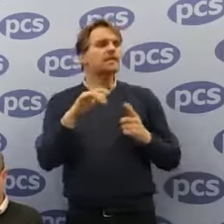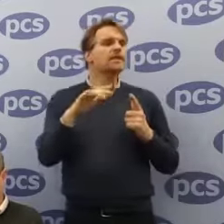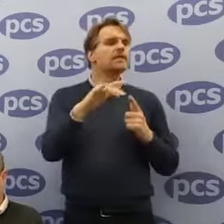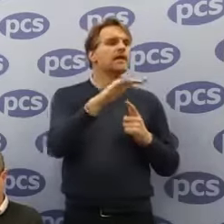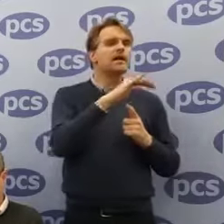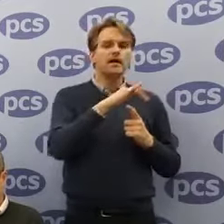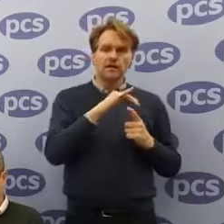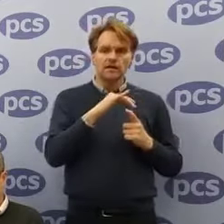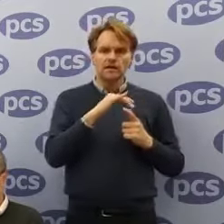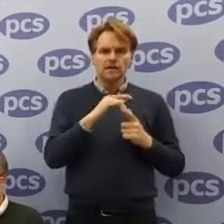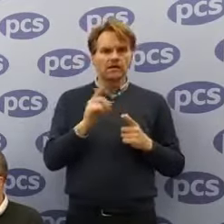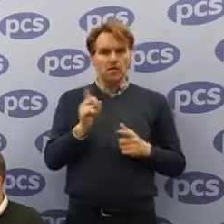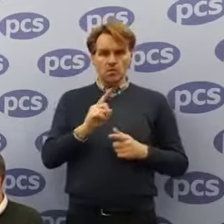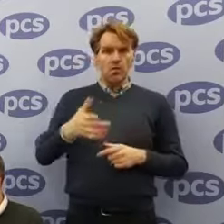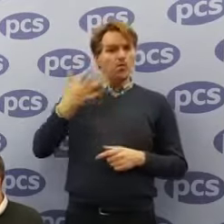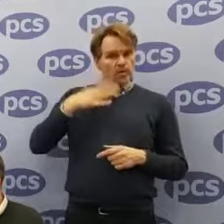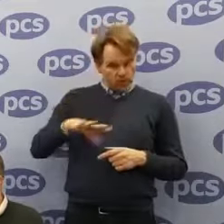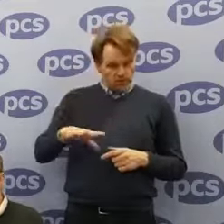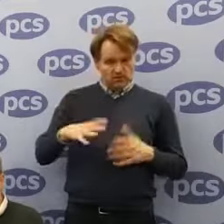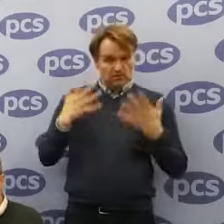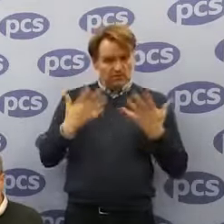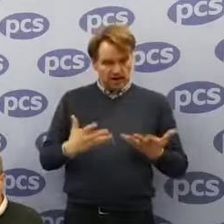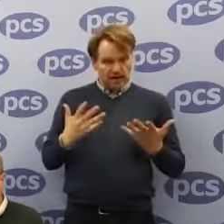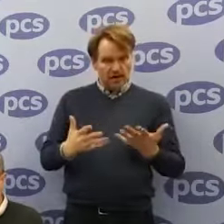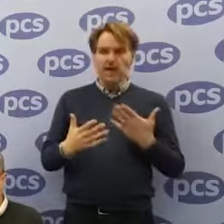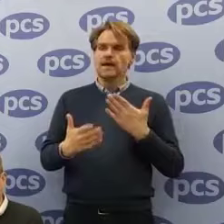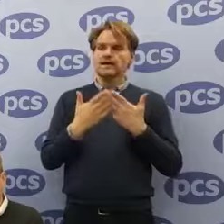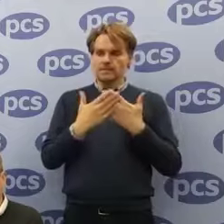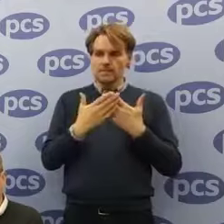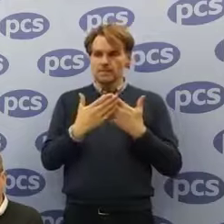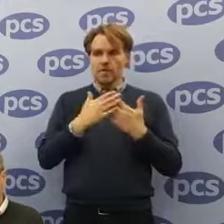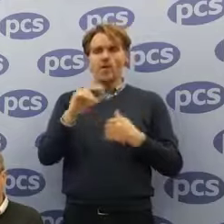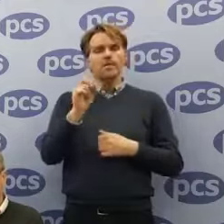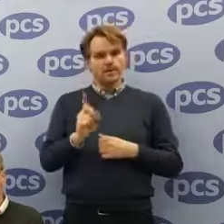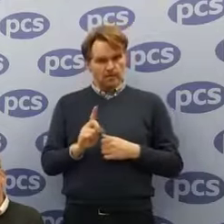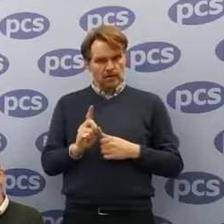want really now more than ever is more people to volunteer to say, do you know